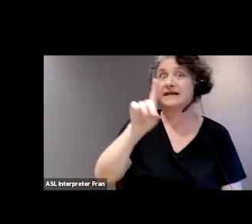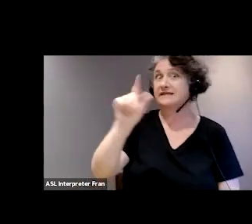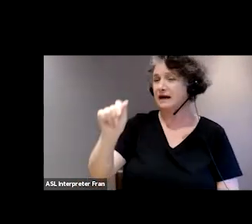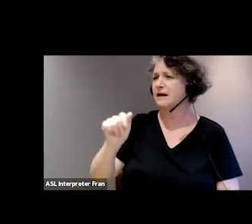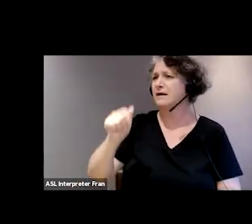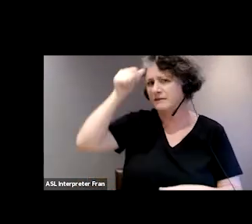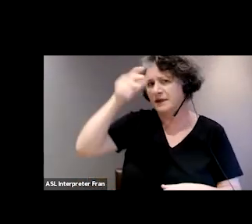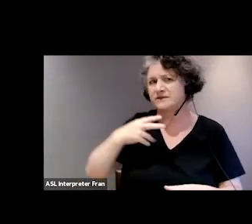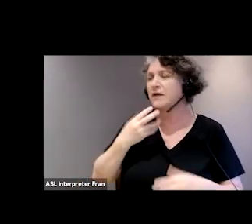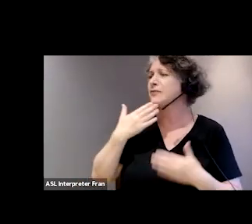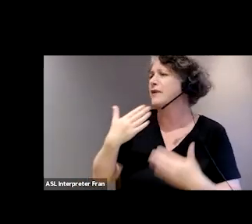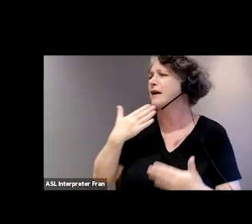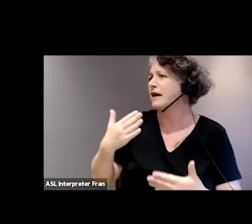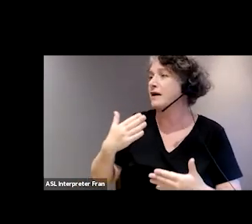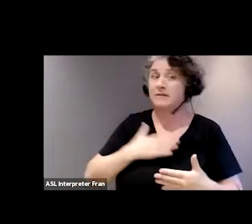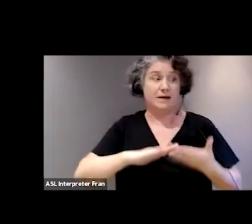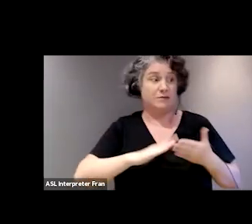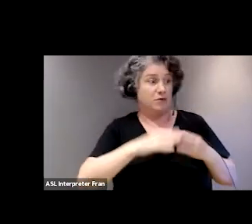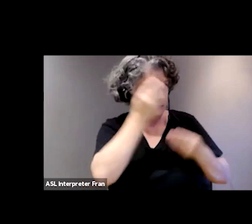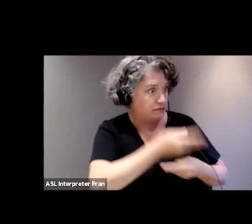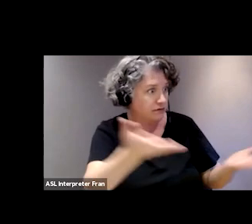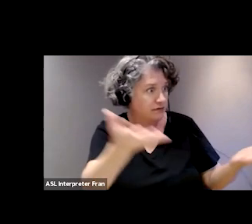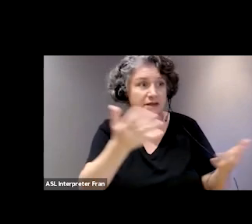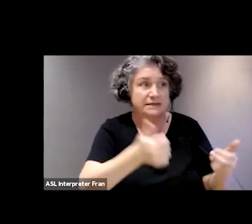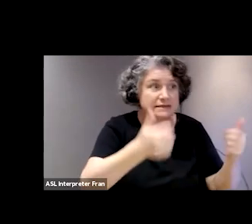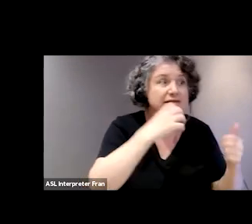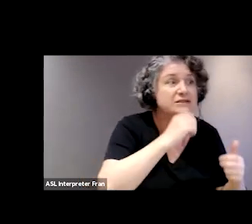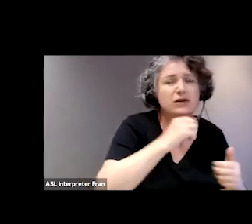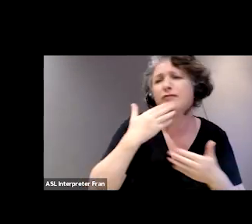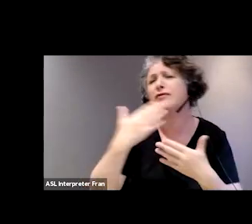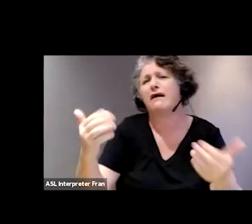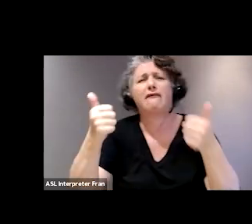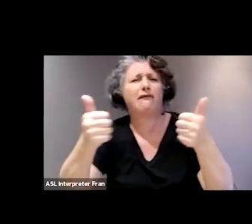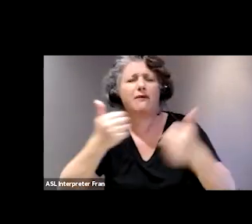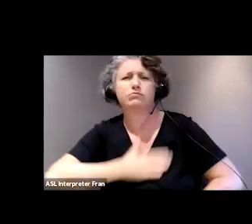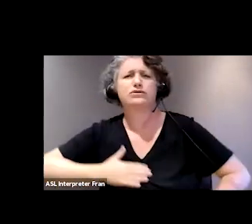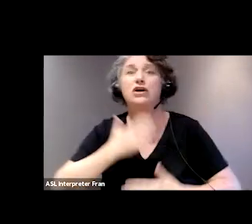Kim and let us know what questions you might have. Please keep an eye out for our super supportive clinics this weekend. If you know anybody in those neighborhoods, if you